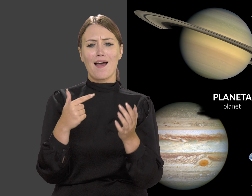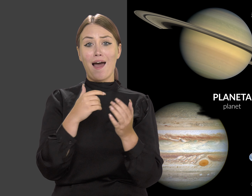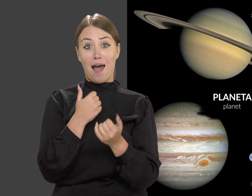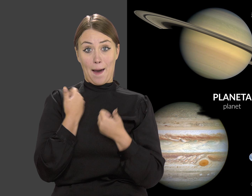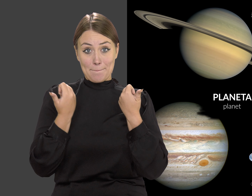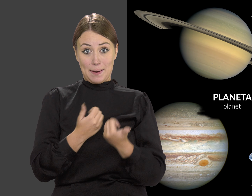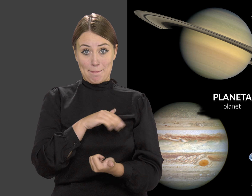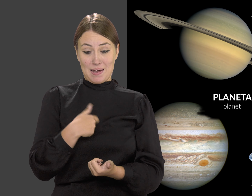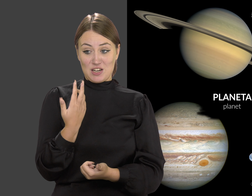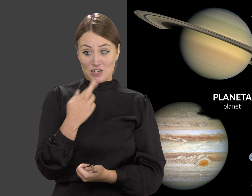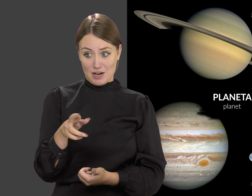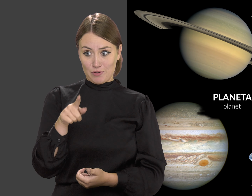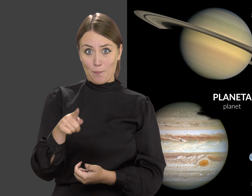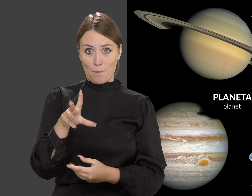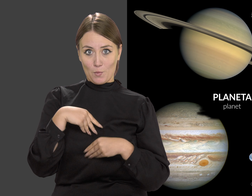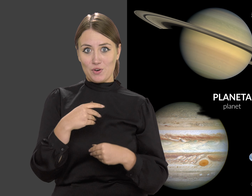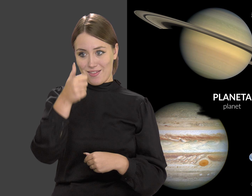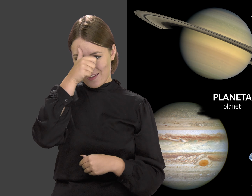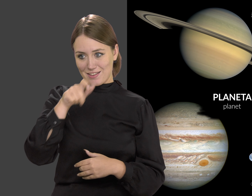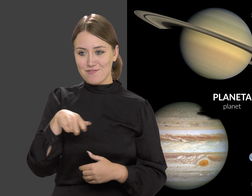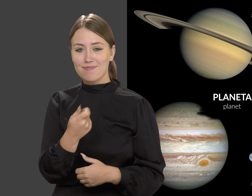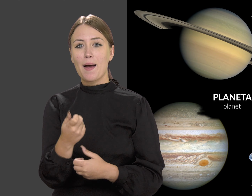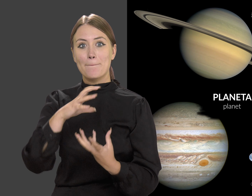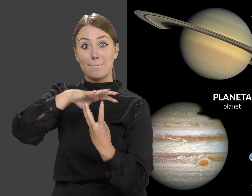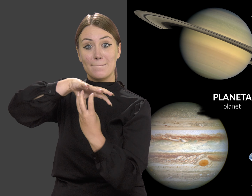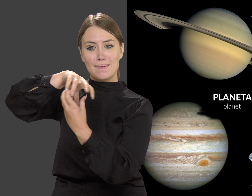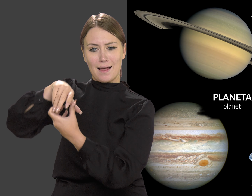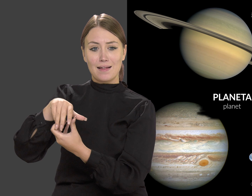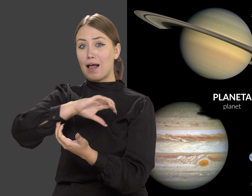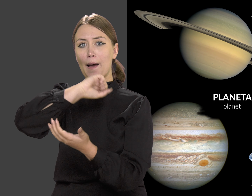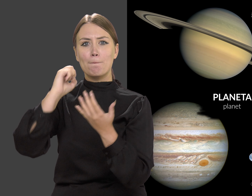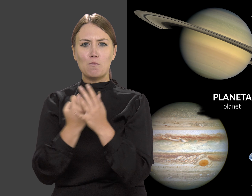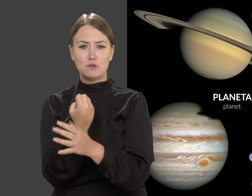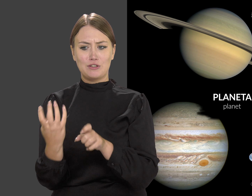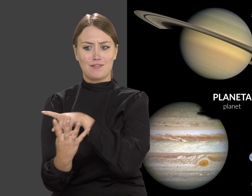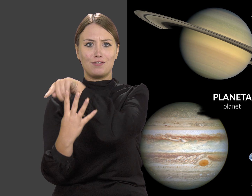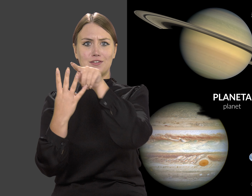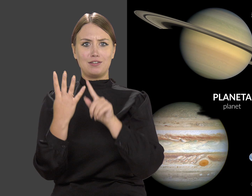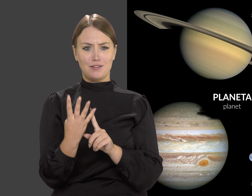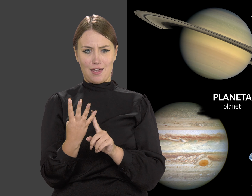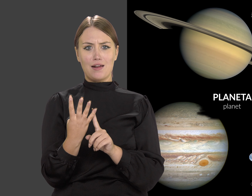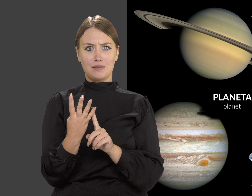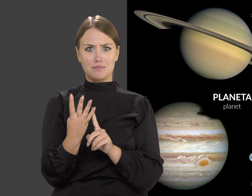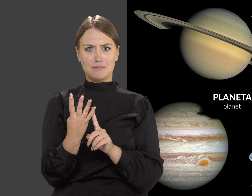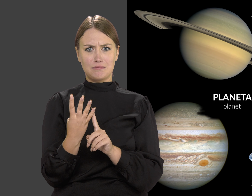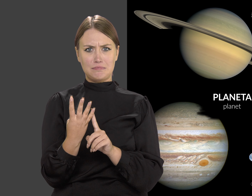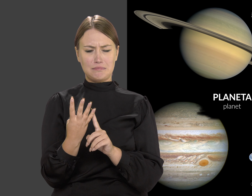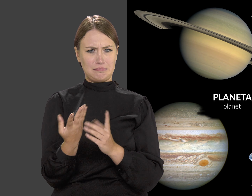for an object to be called a planet, it must meet criteria.